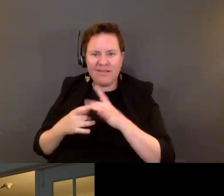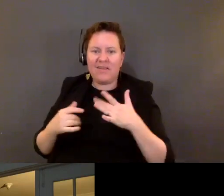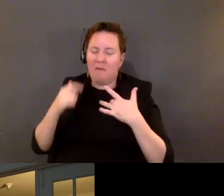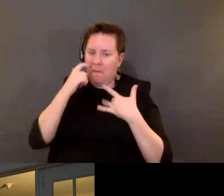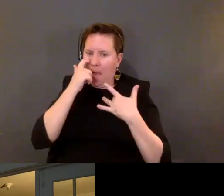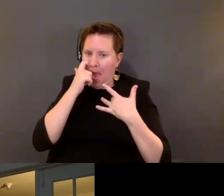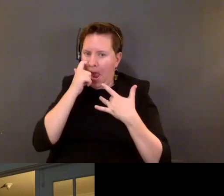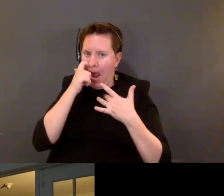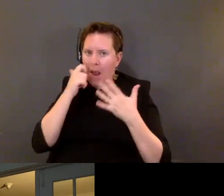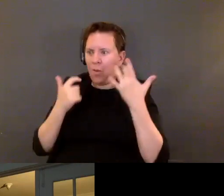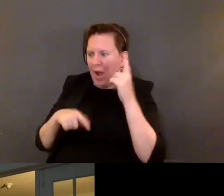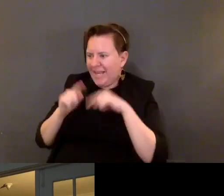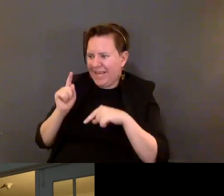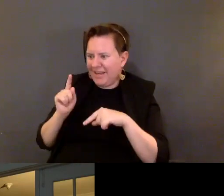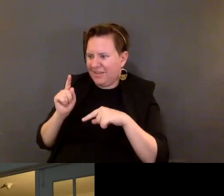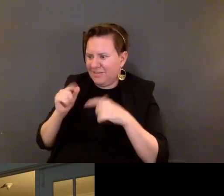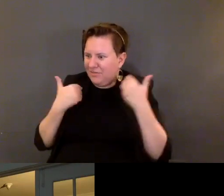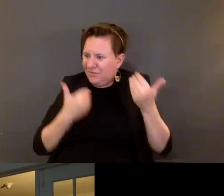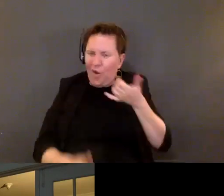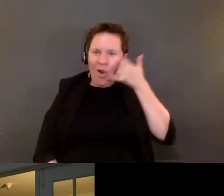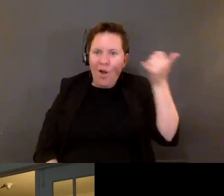why couldn't i go call someone why couldn't i go see them is exactly